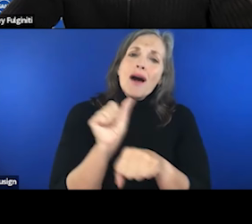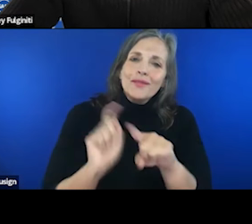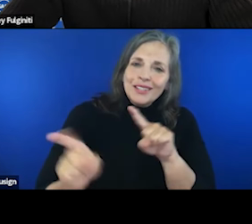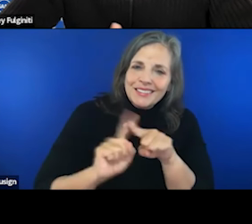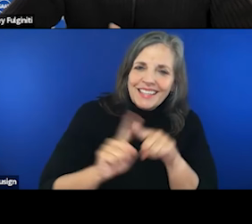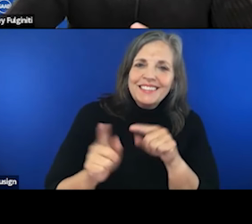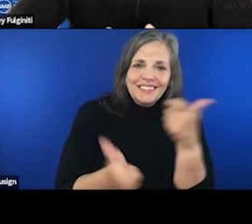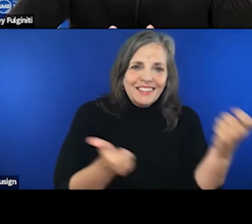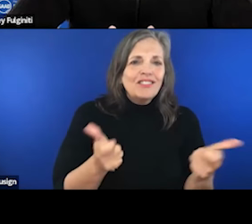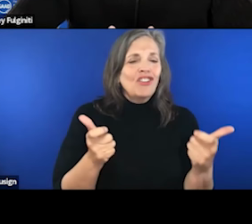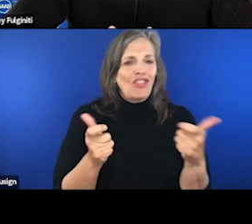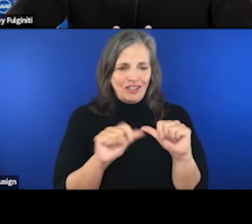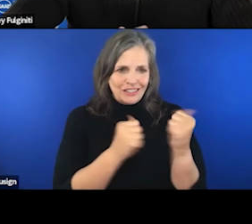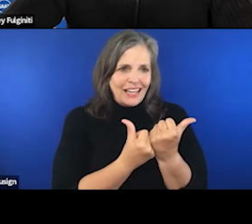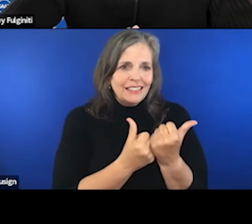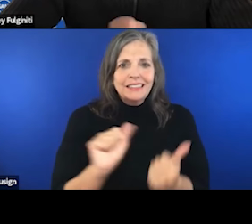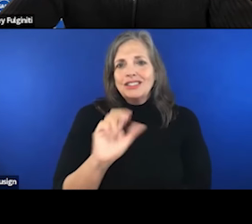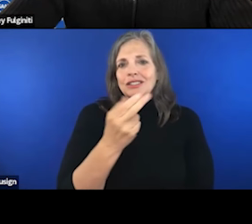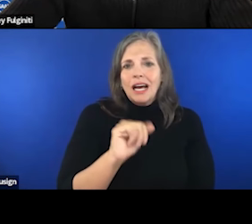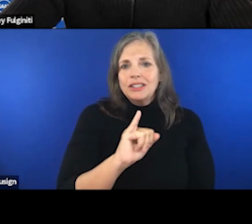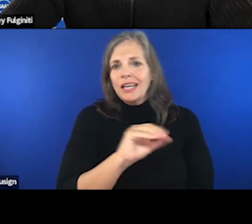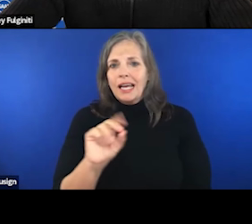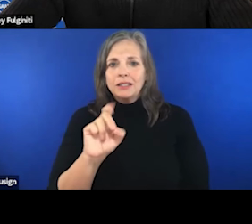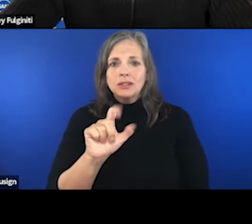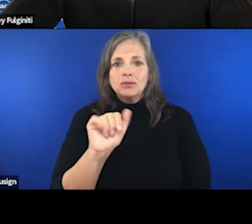I've worked at some really small boutique agencies like moon and mars and black box